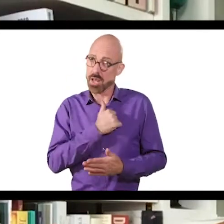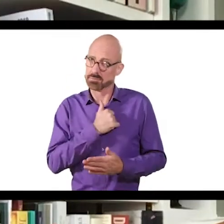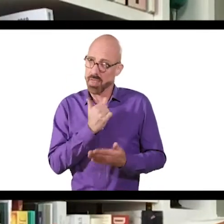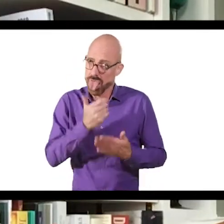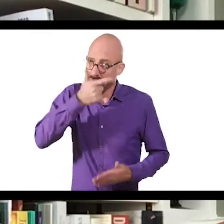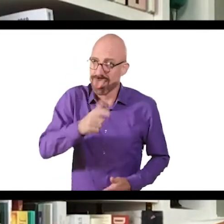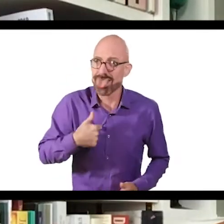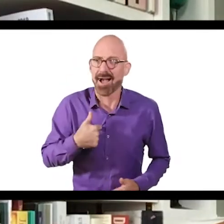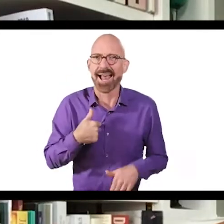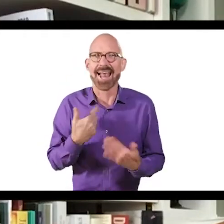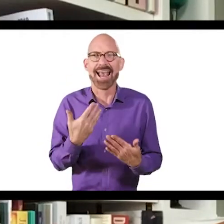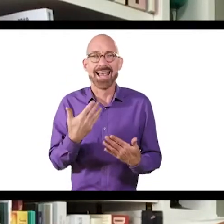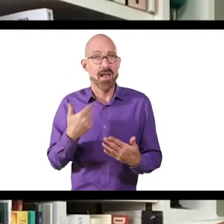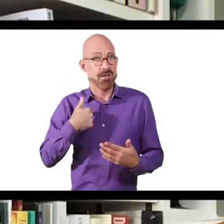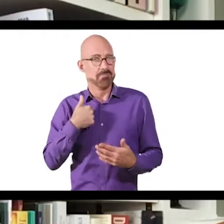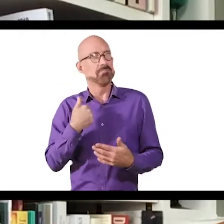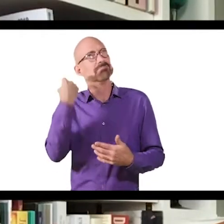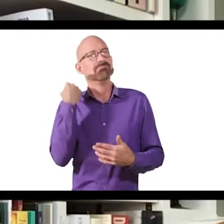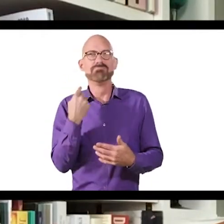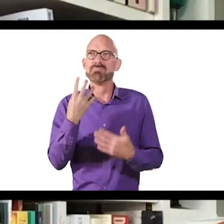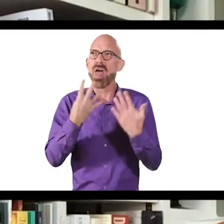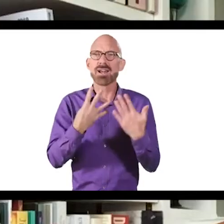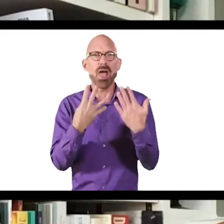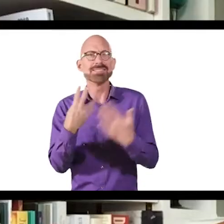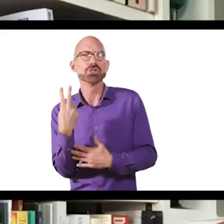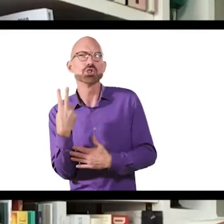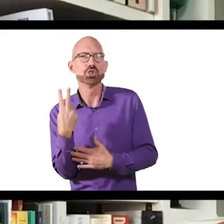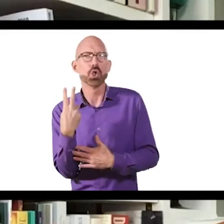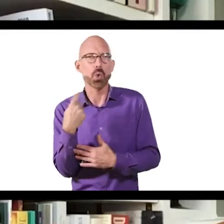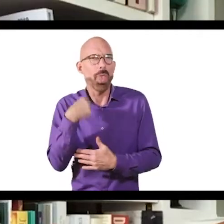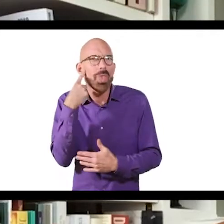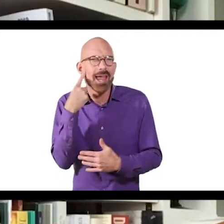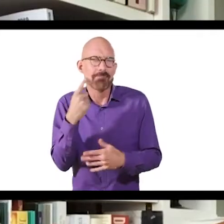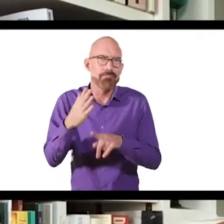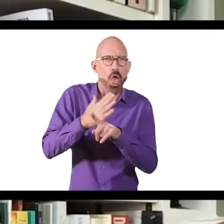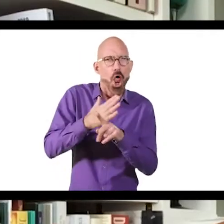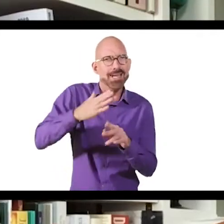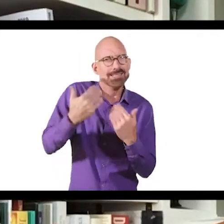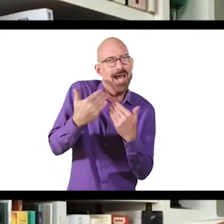This was in 1992, I think, very early days. I'd never been abroad before.